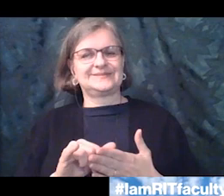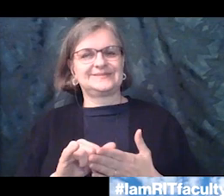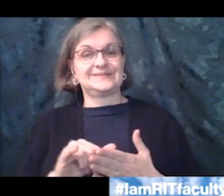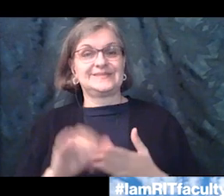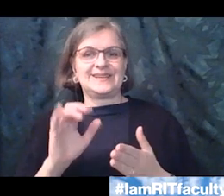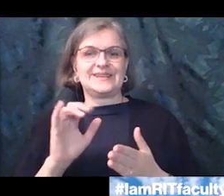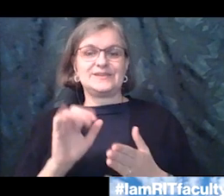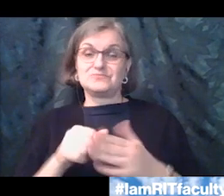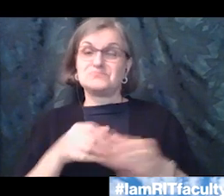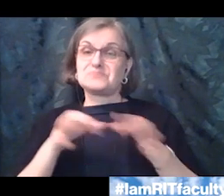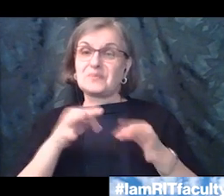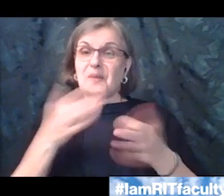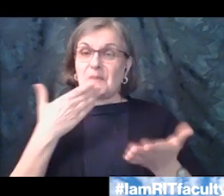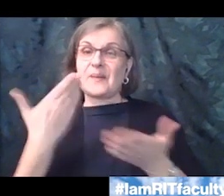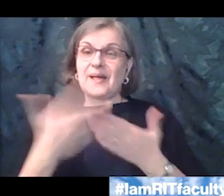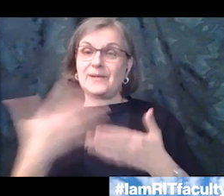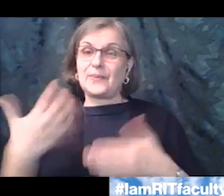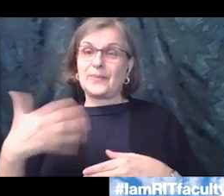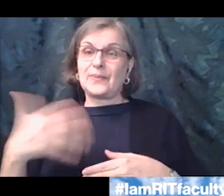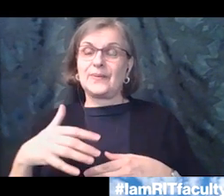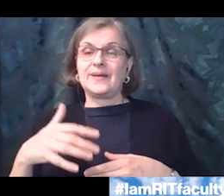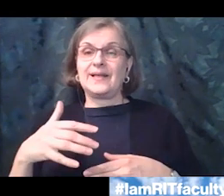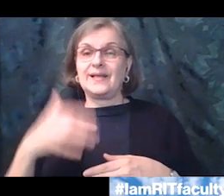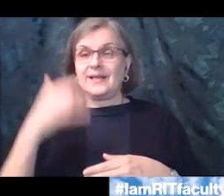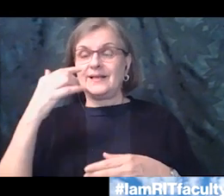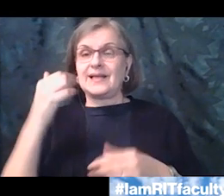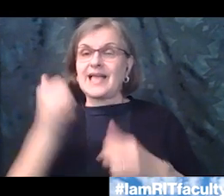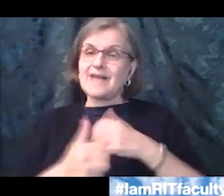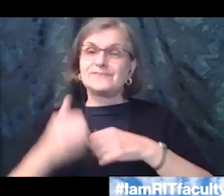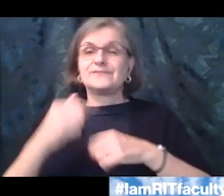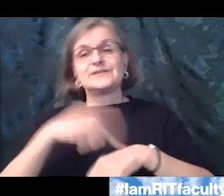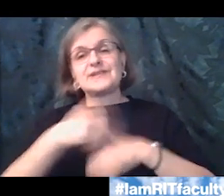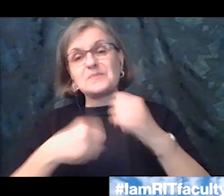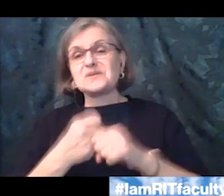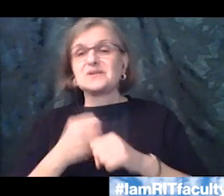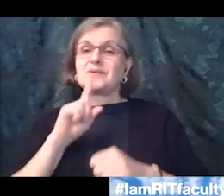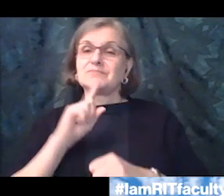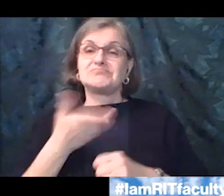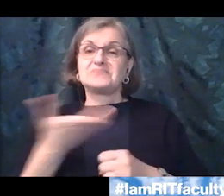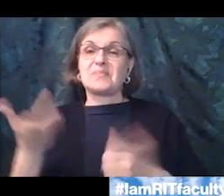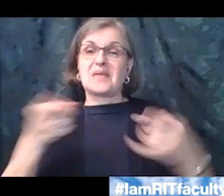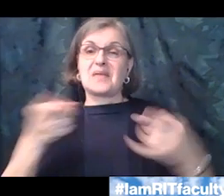there with there's something to do for every season. And most often there are multiple things